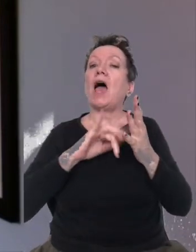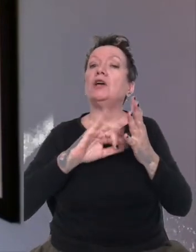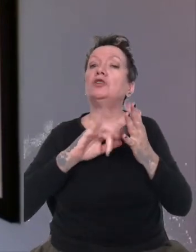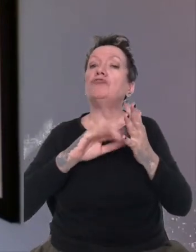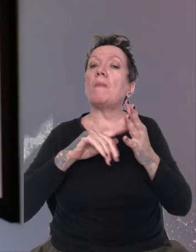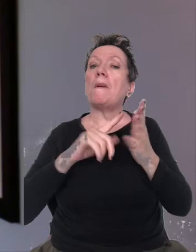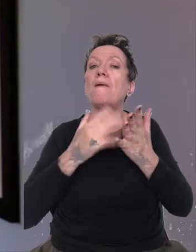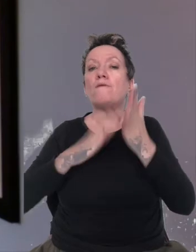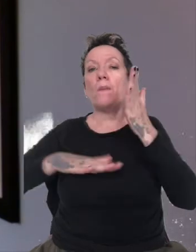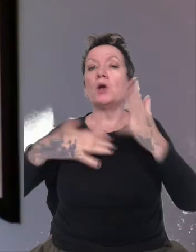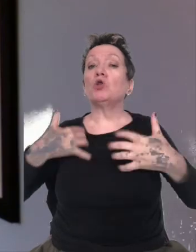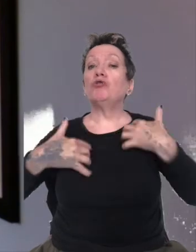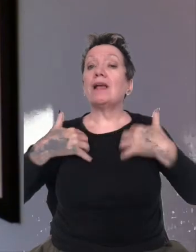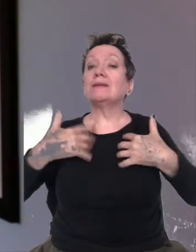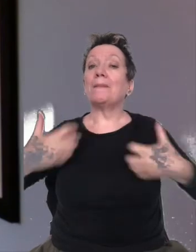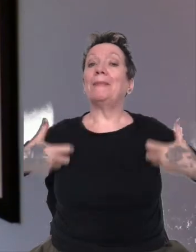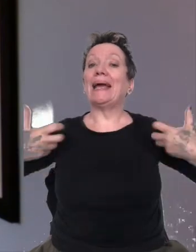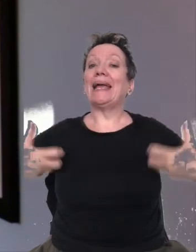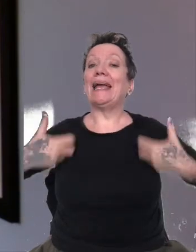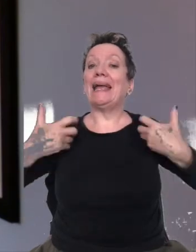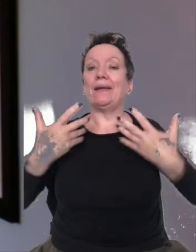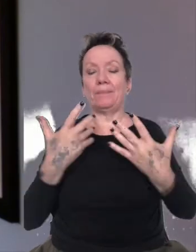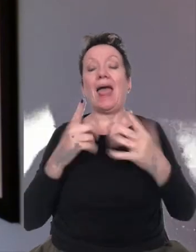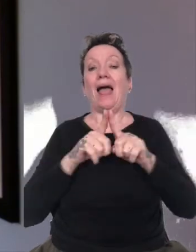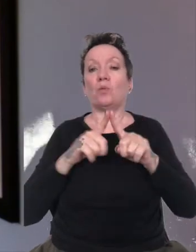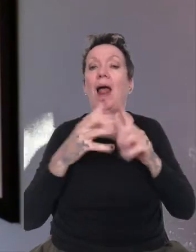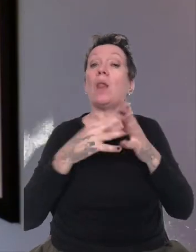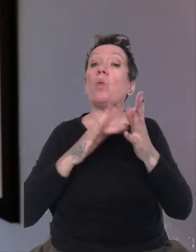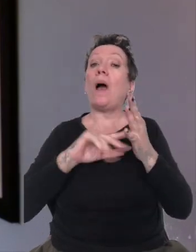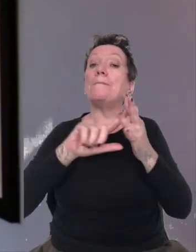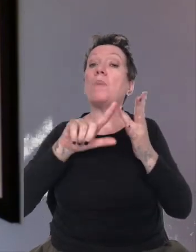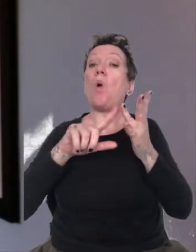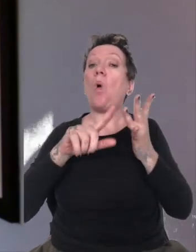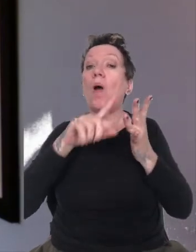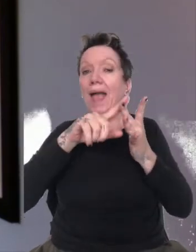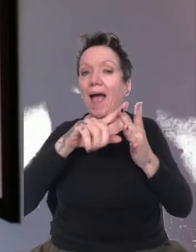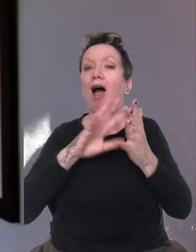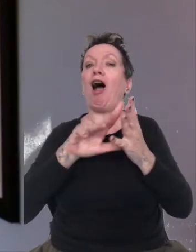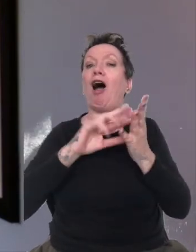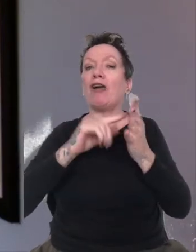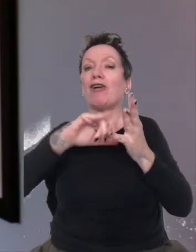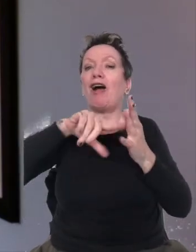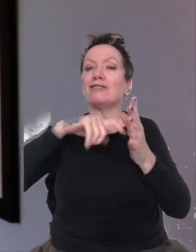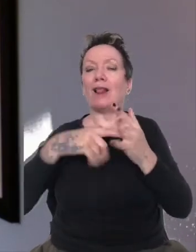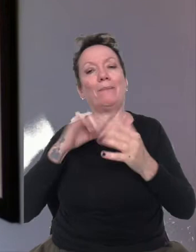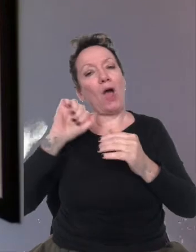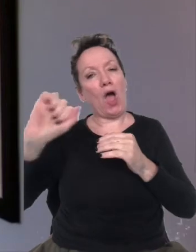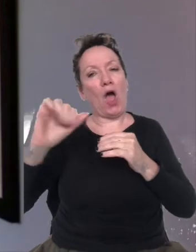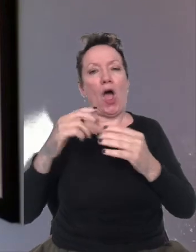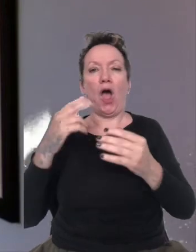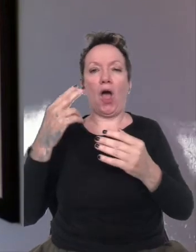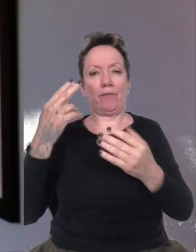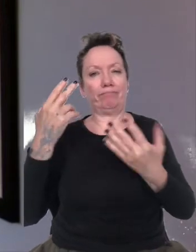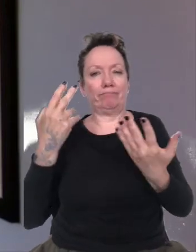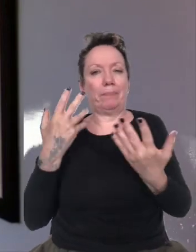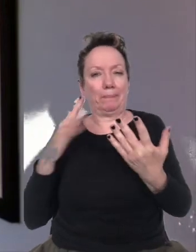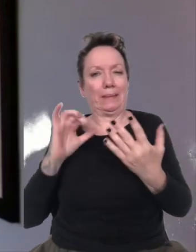from that production here. We had one boy Hardcastle, sharing, her piece mayonnaise girl, which was made with Northern stage young company.